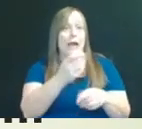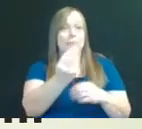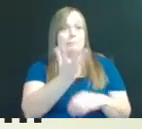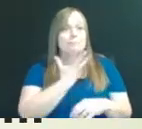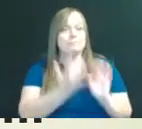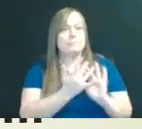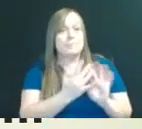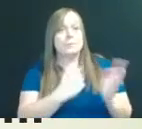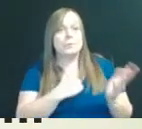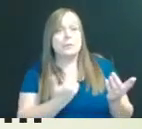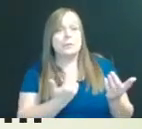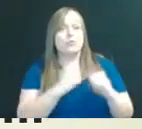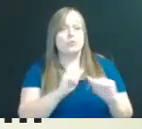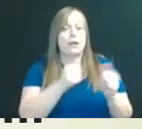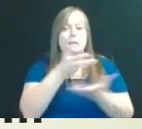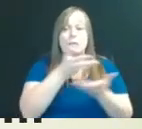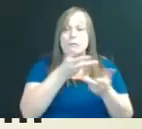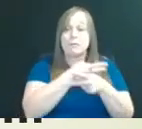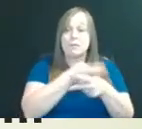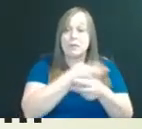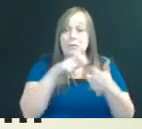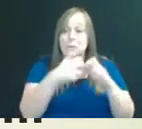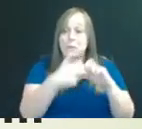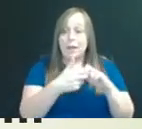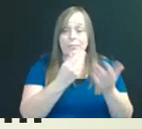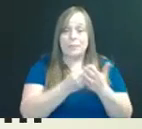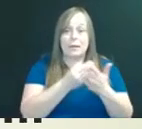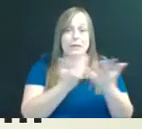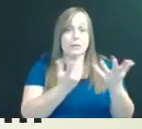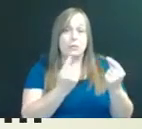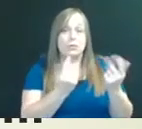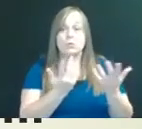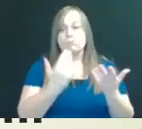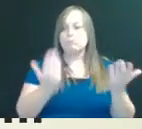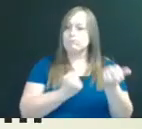And you're trying to sort through these problems. We're here to help with that.